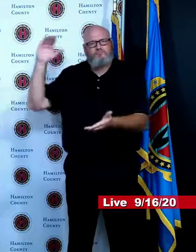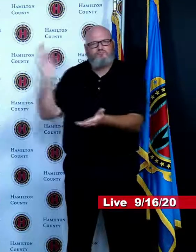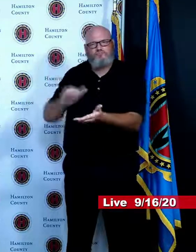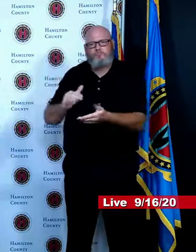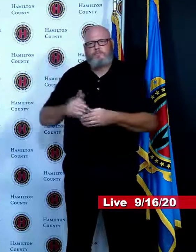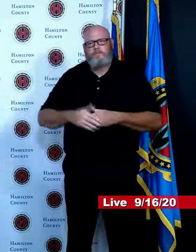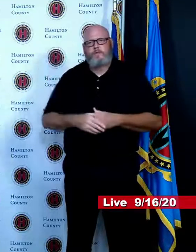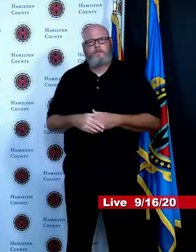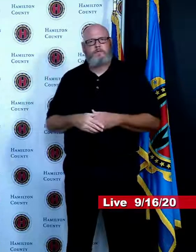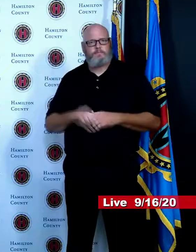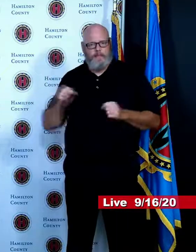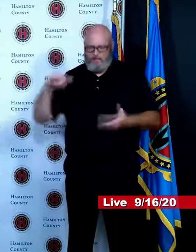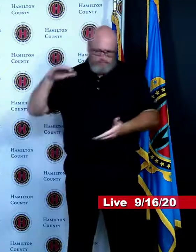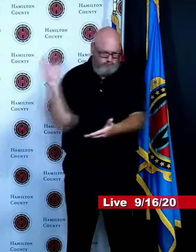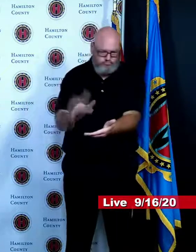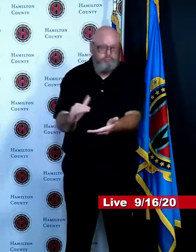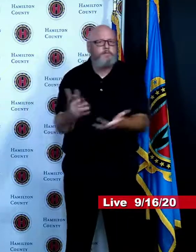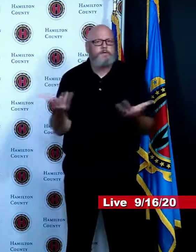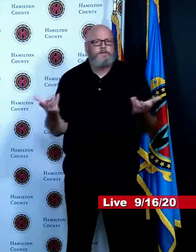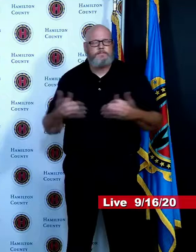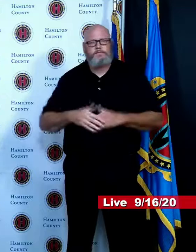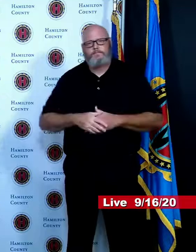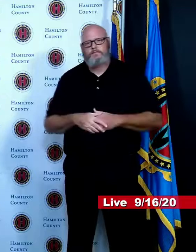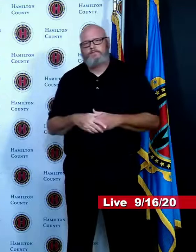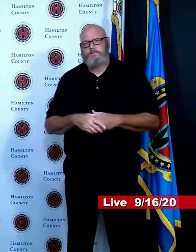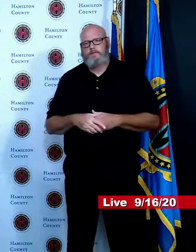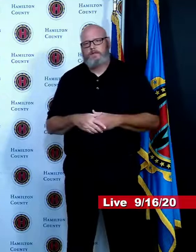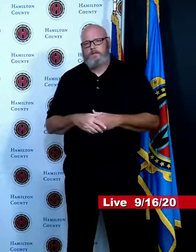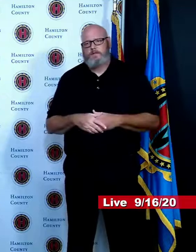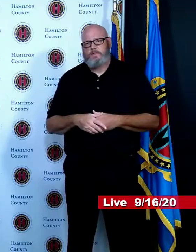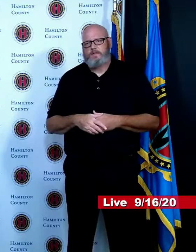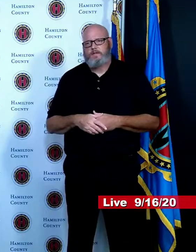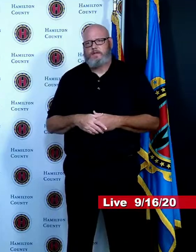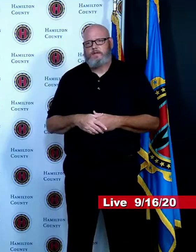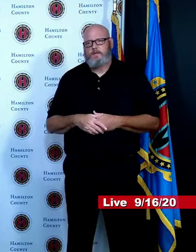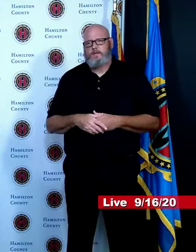immunity I think it's herd immunity is not a minority of